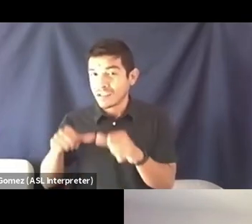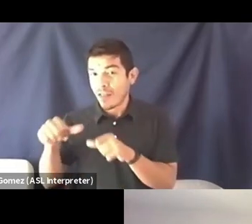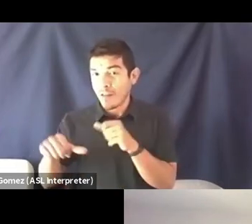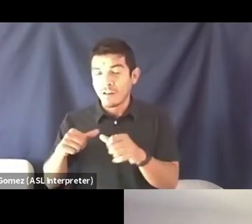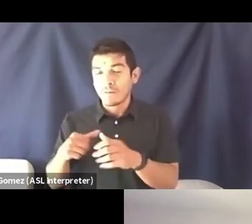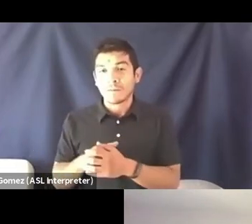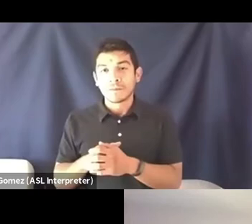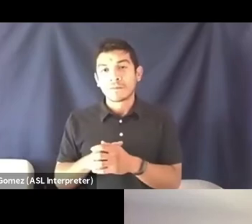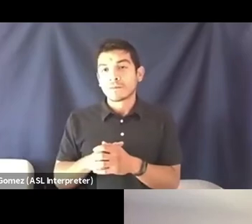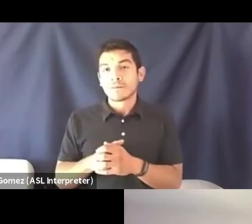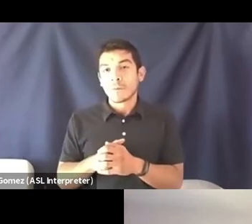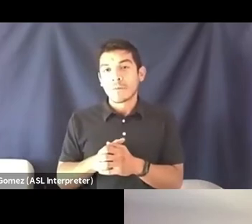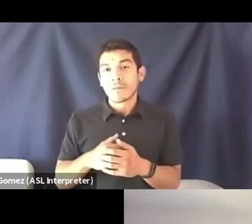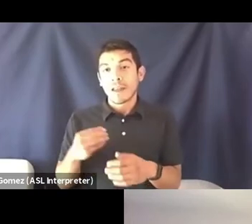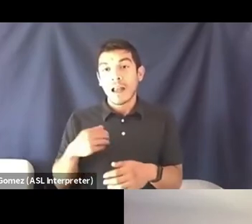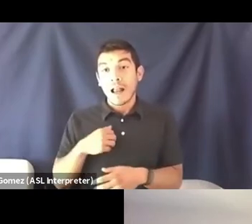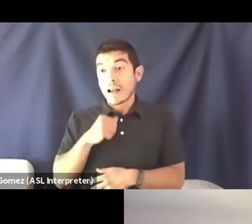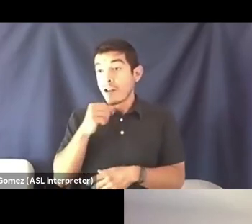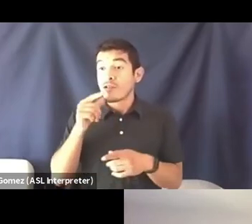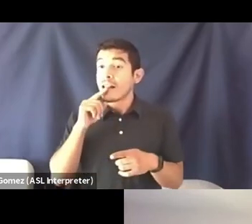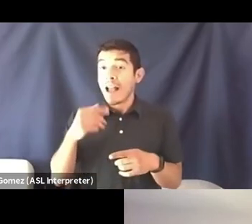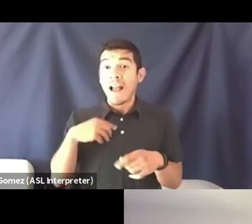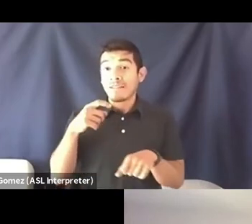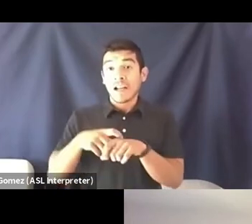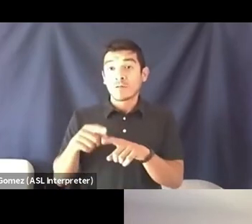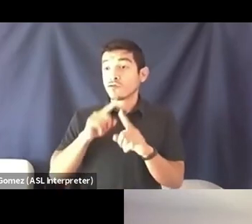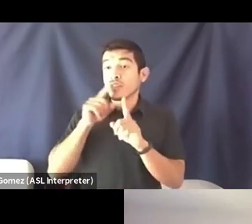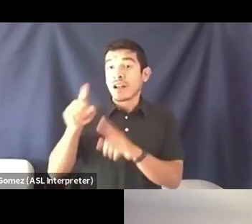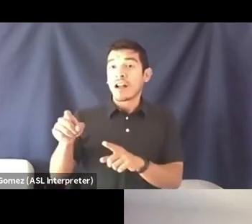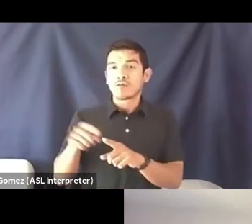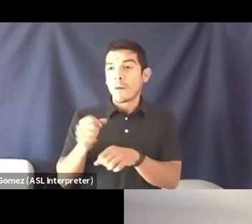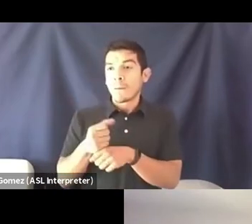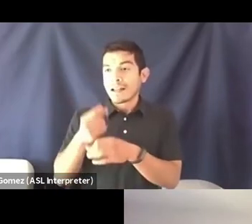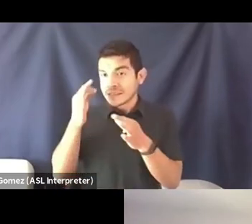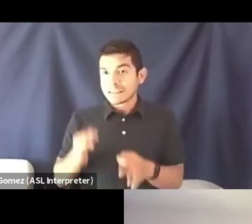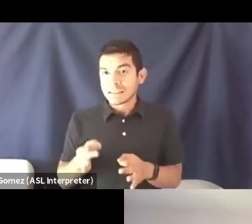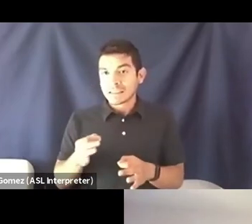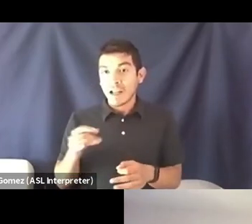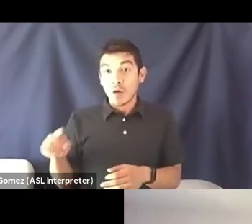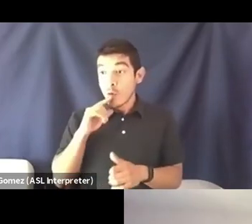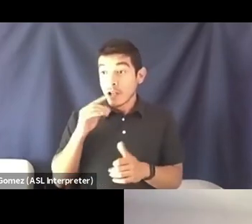I think we didn't really have time to react. Like to make a decision that we're gonna like stop filming.